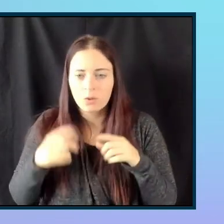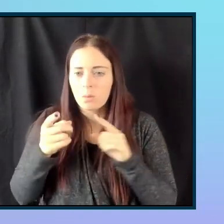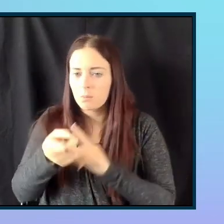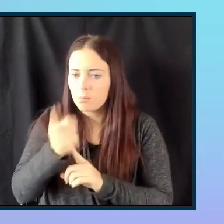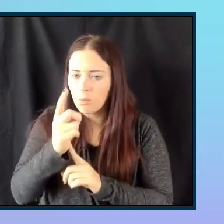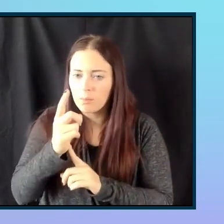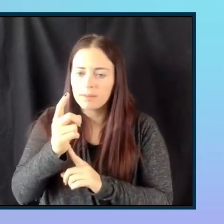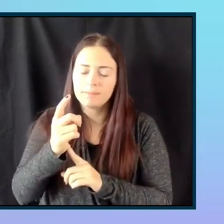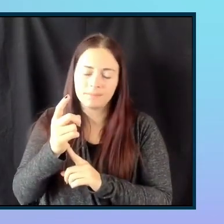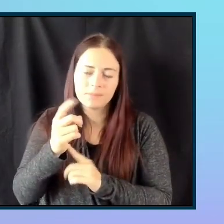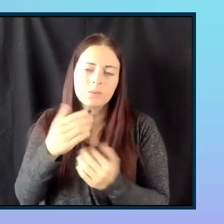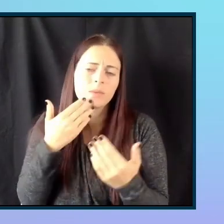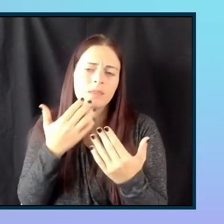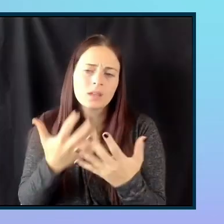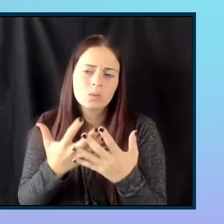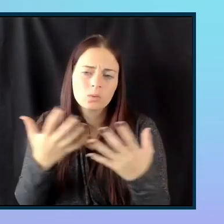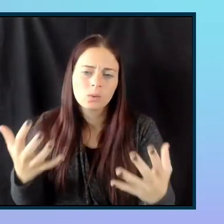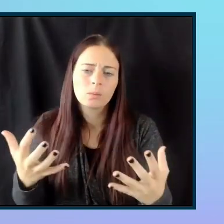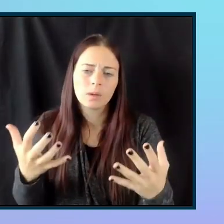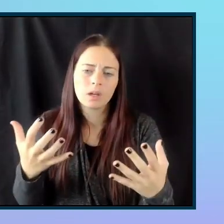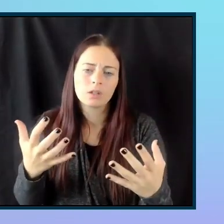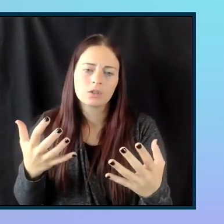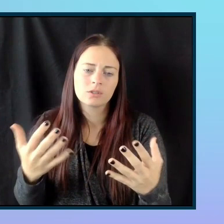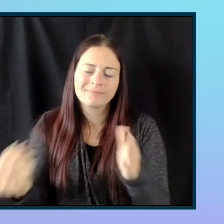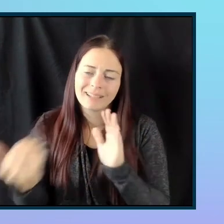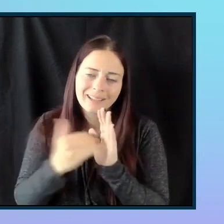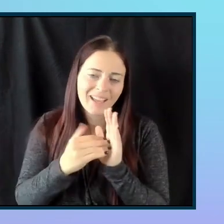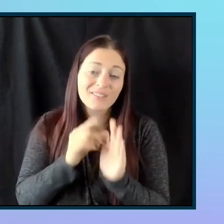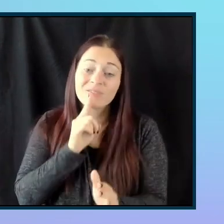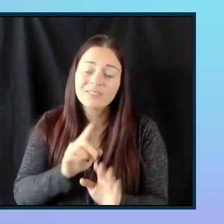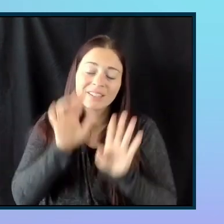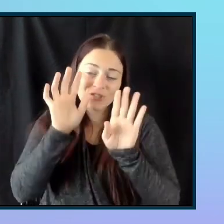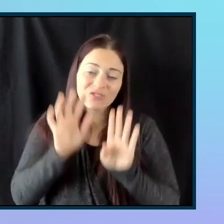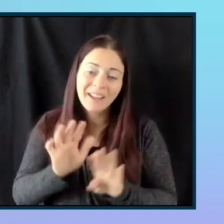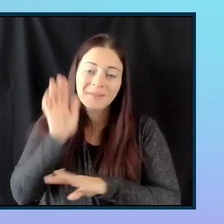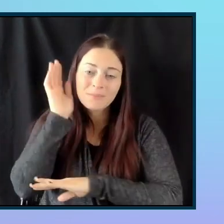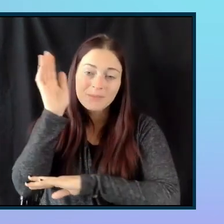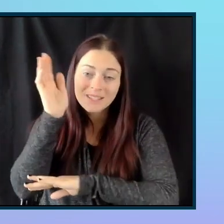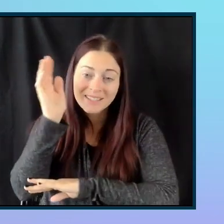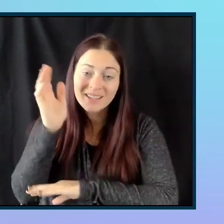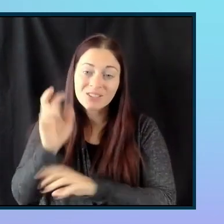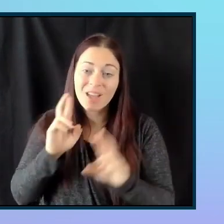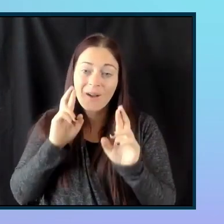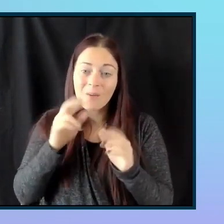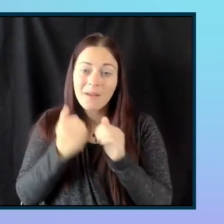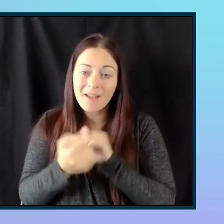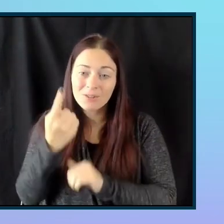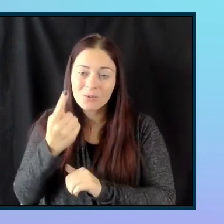I just wanna thank you again, really great presentation. And I hope everybody does check out this resource